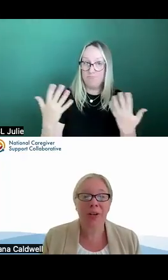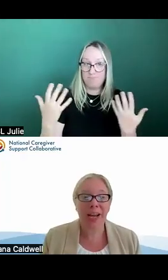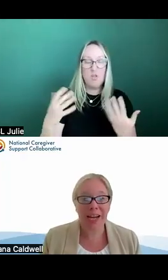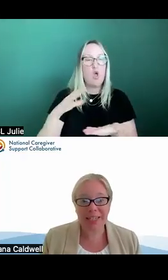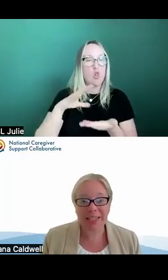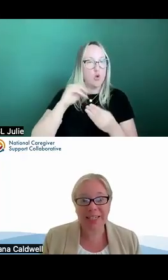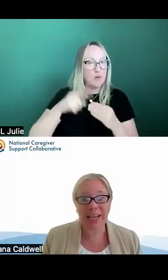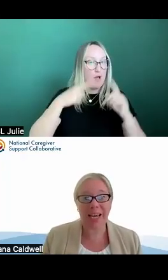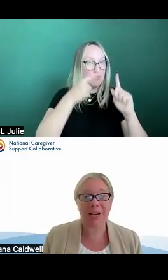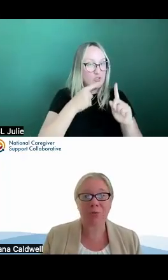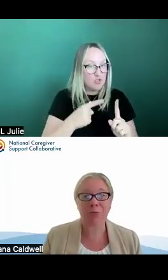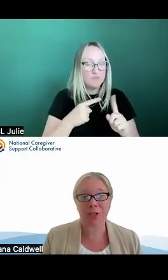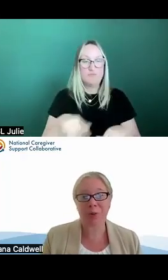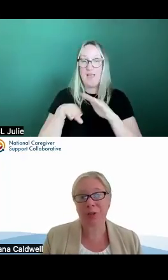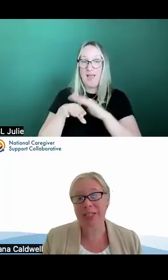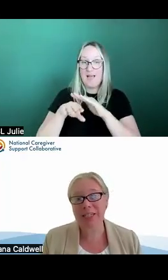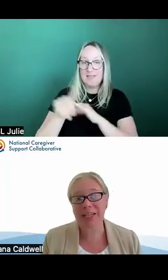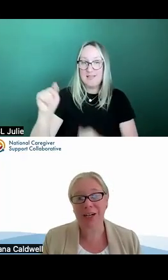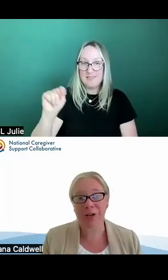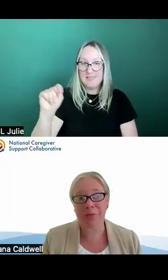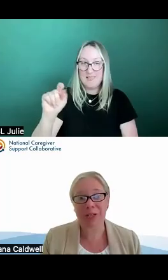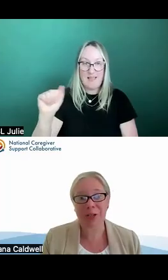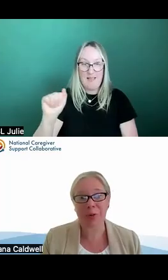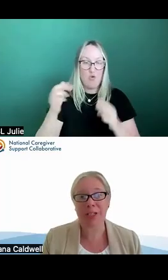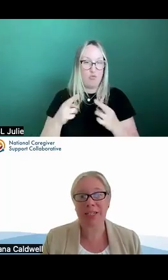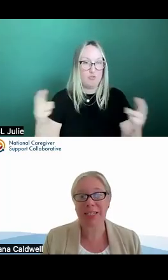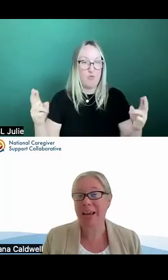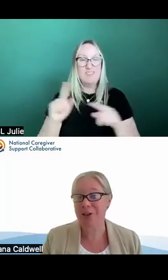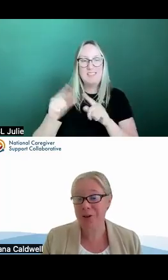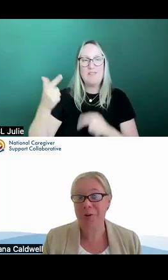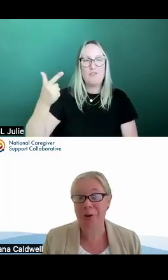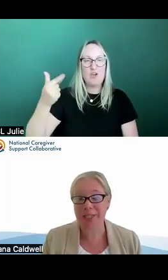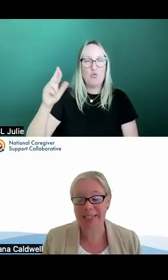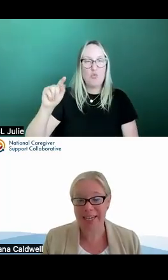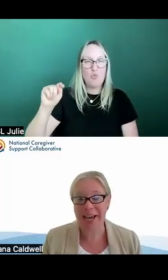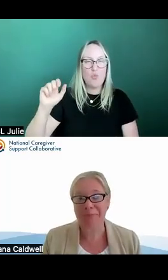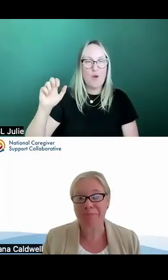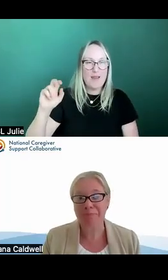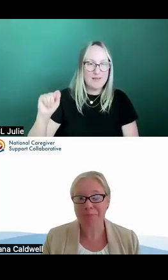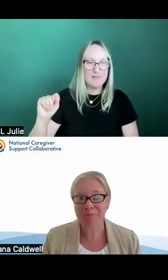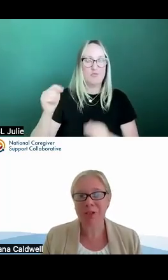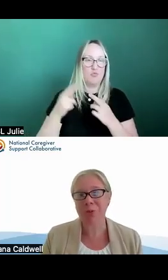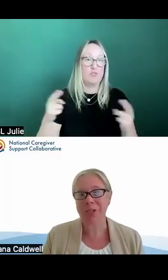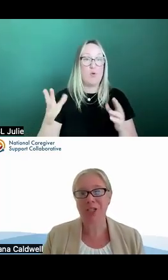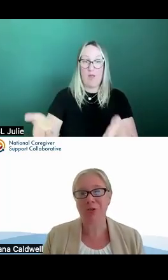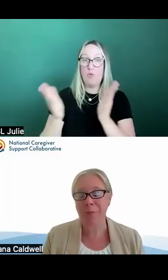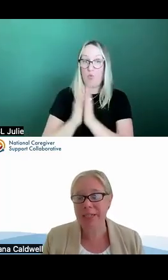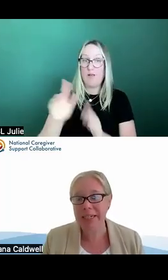you can access TA resources & grant resources, and you can request TA. So, we just dropped a